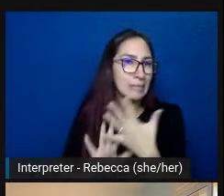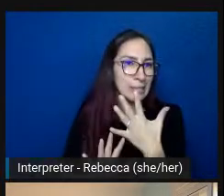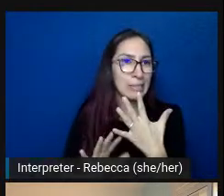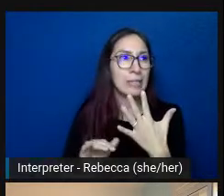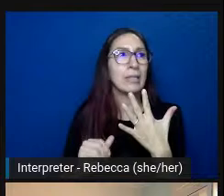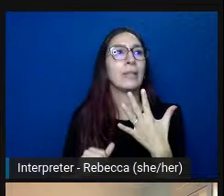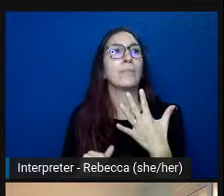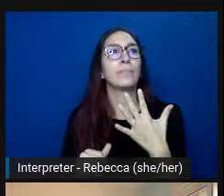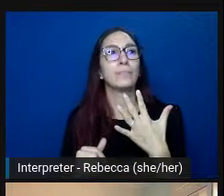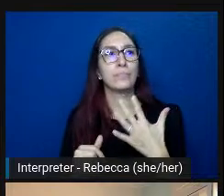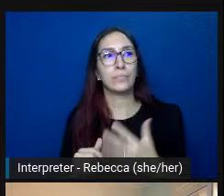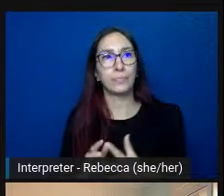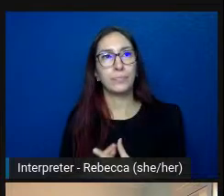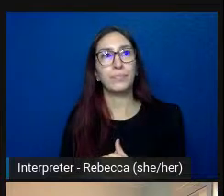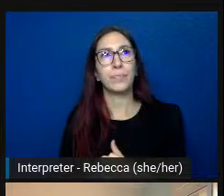team in Joomla were able to make changes.